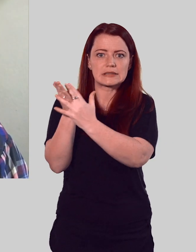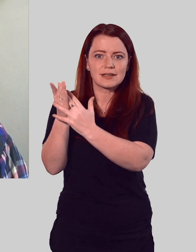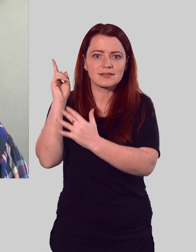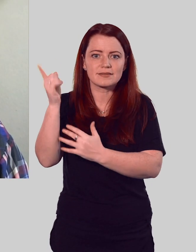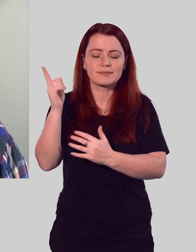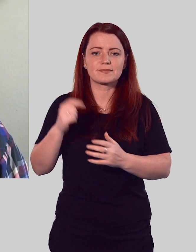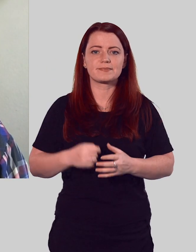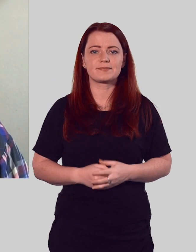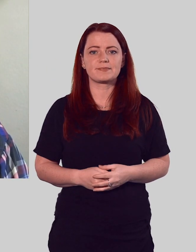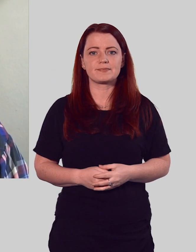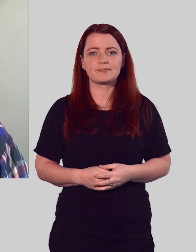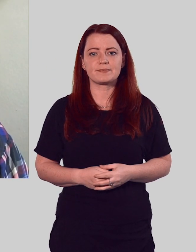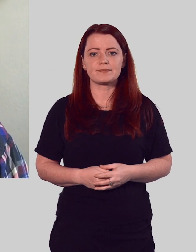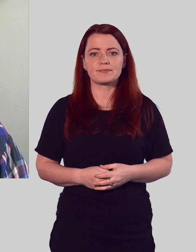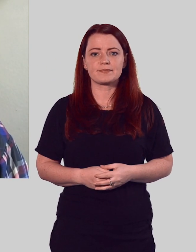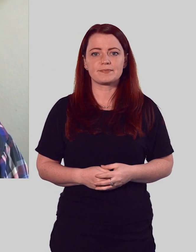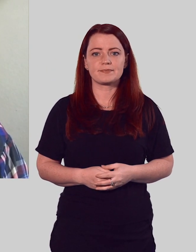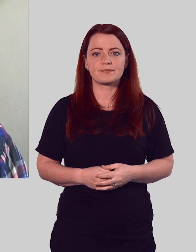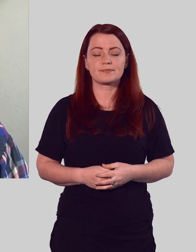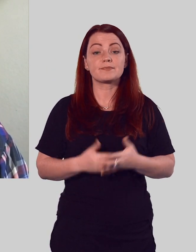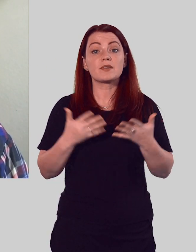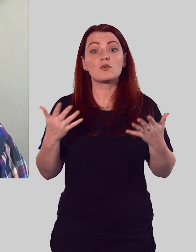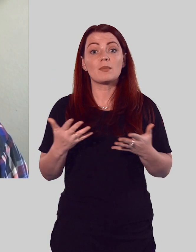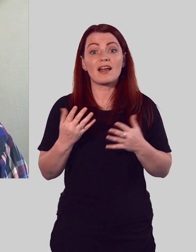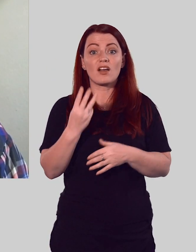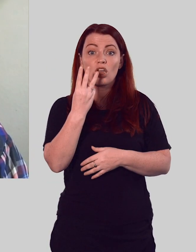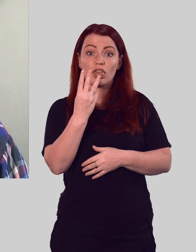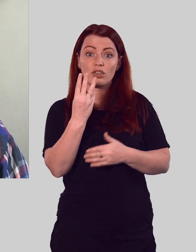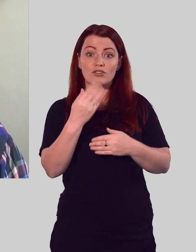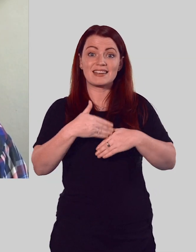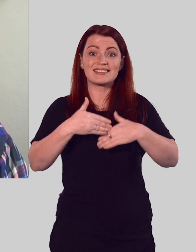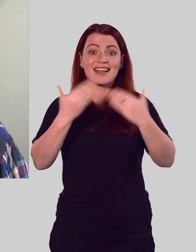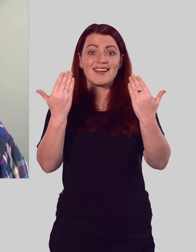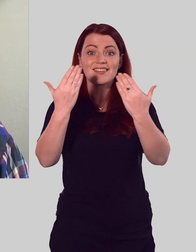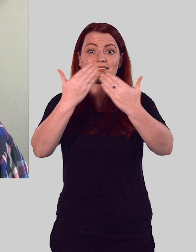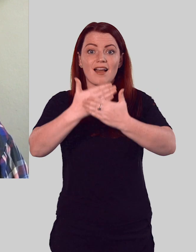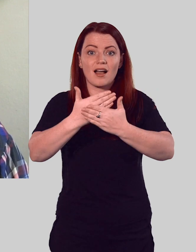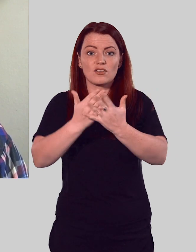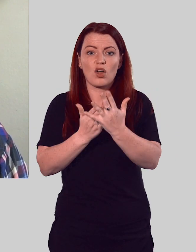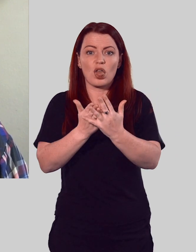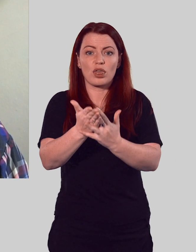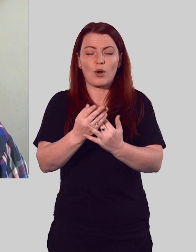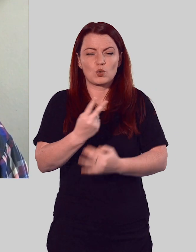We play three days and nights in the fiction over the course of about two hours